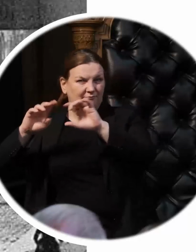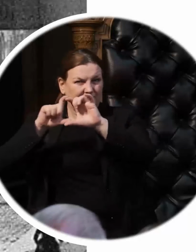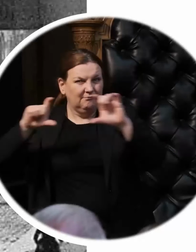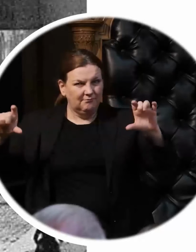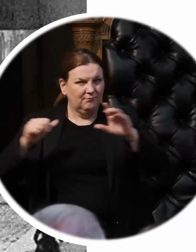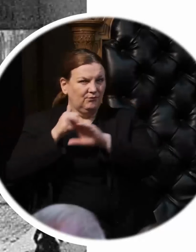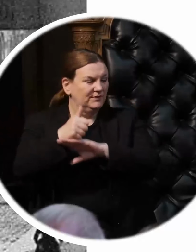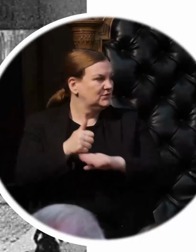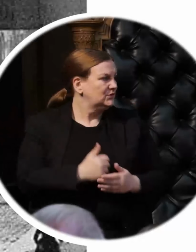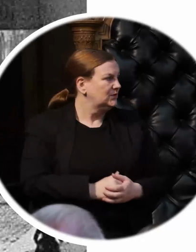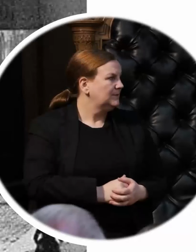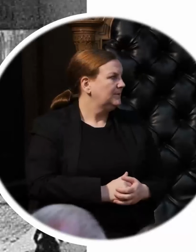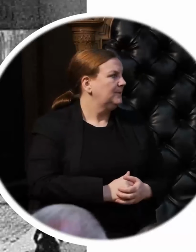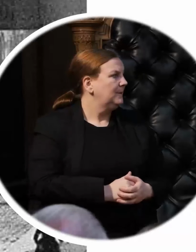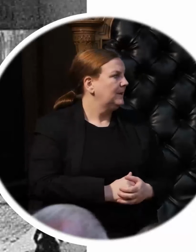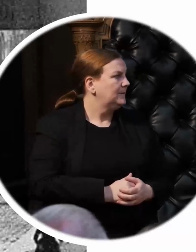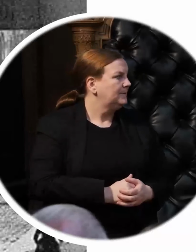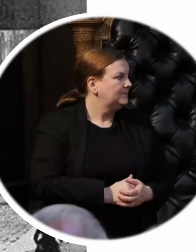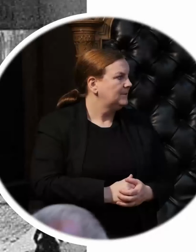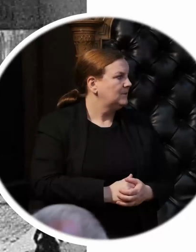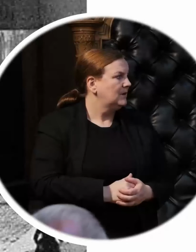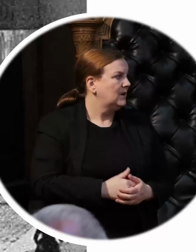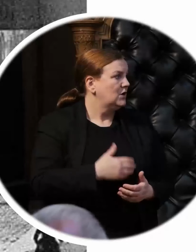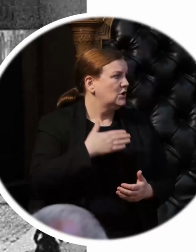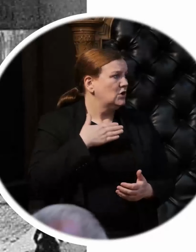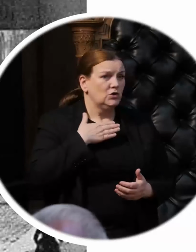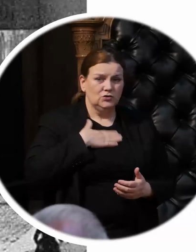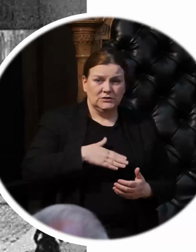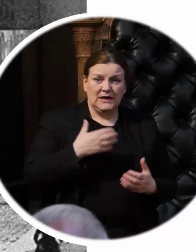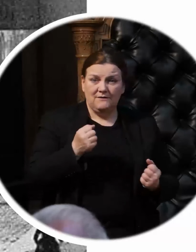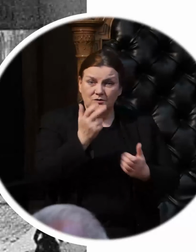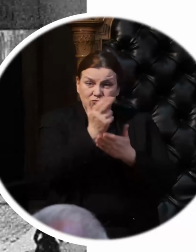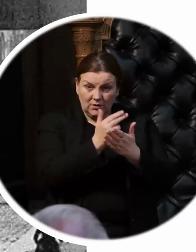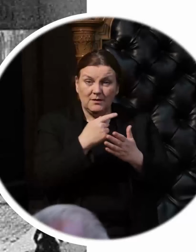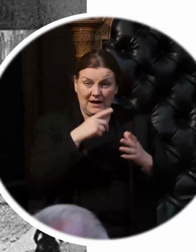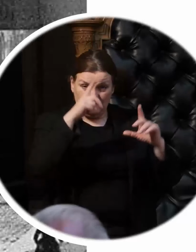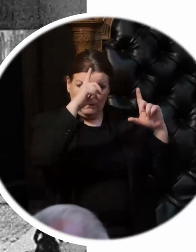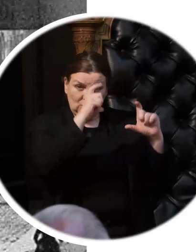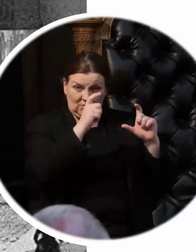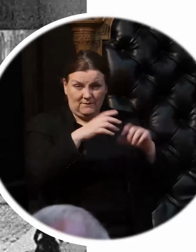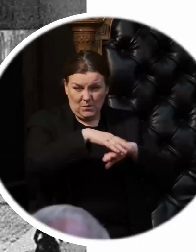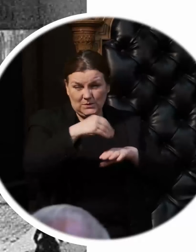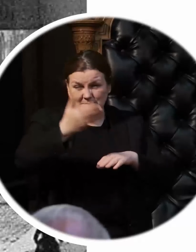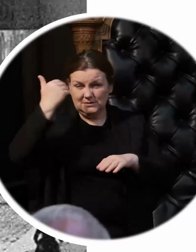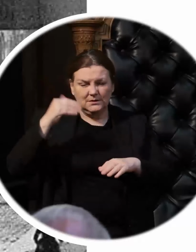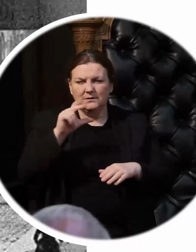going by a drawing that we actually have photographic evidence of the original station building. That's not often the case.